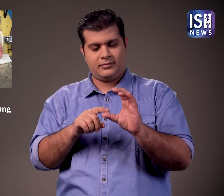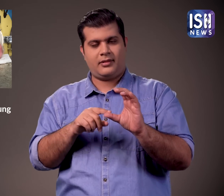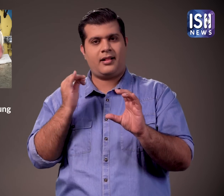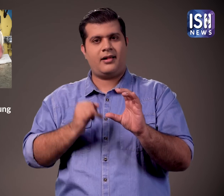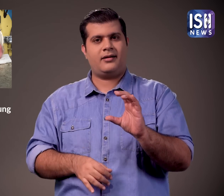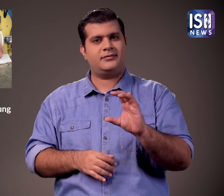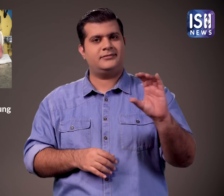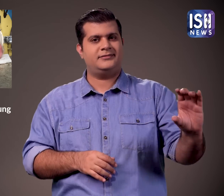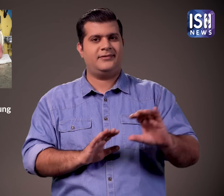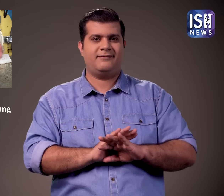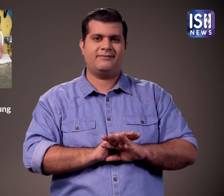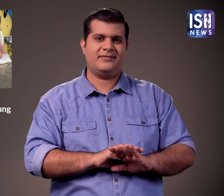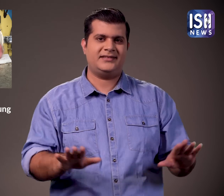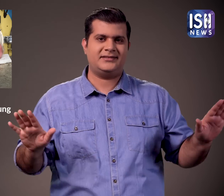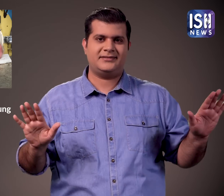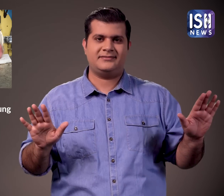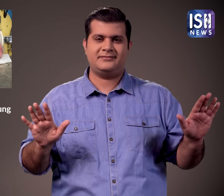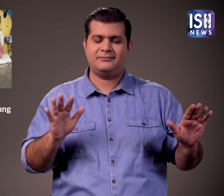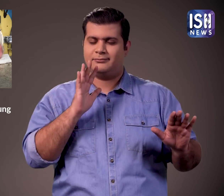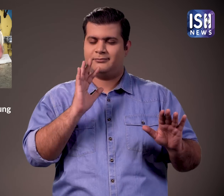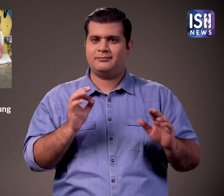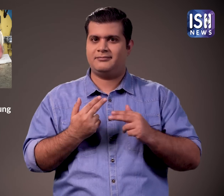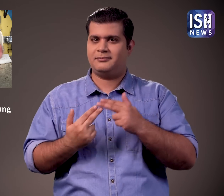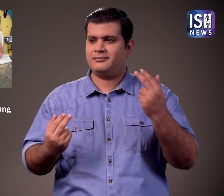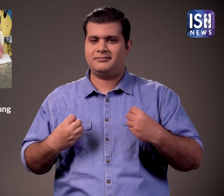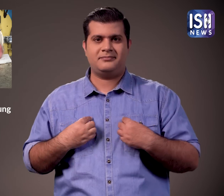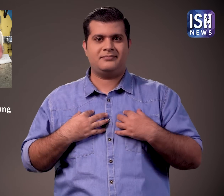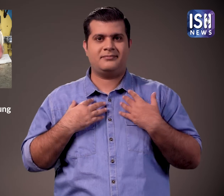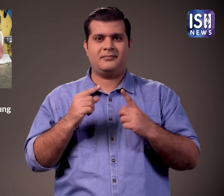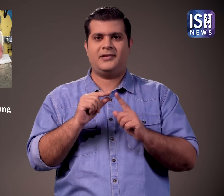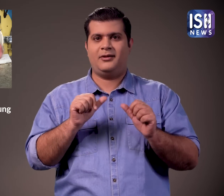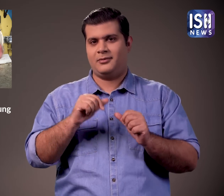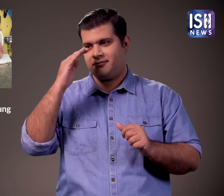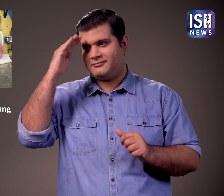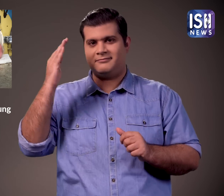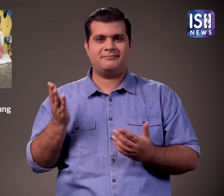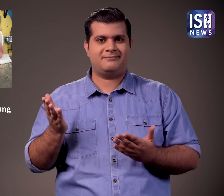Paul was the last person to survive with iron lungs. Paul’s story is truly inspiring. A big salute to him.